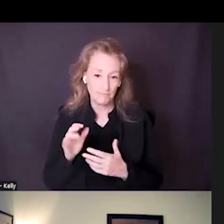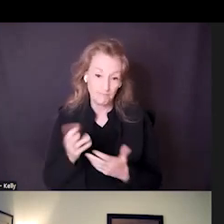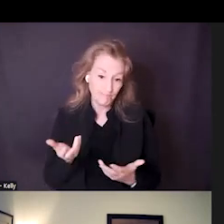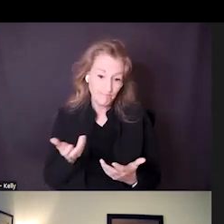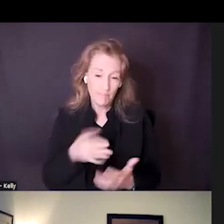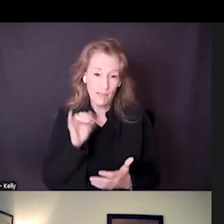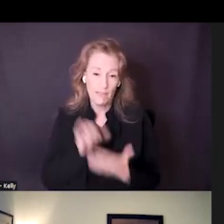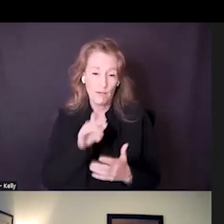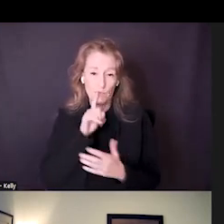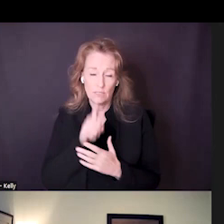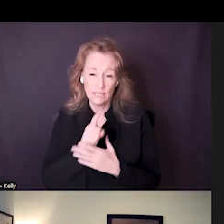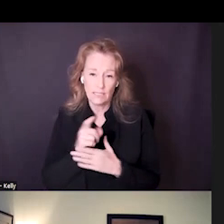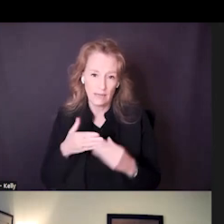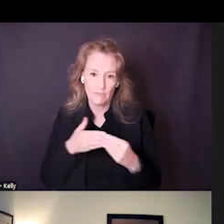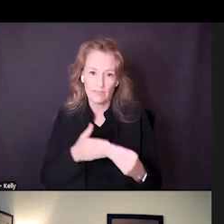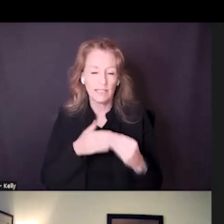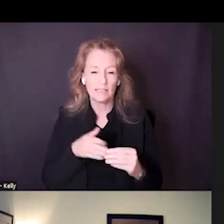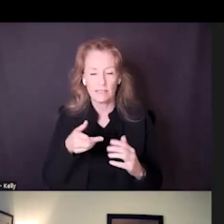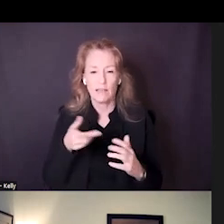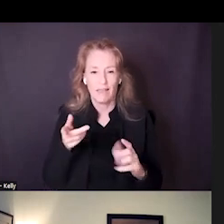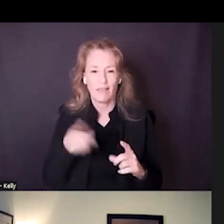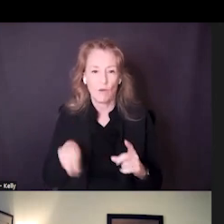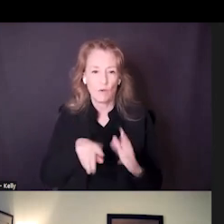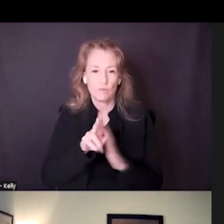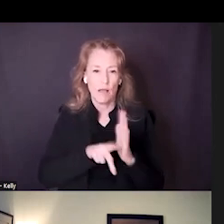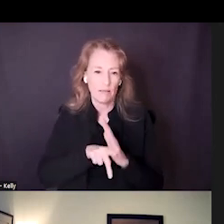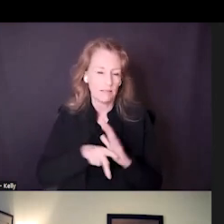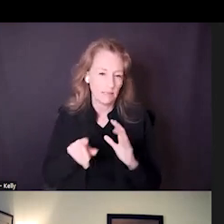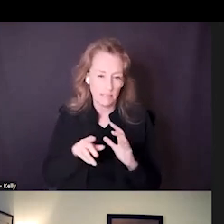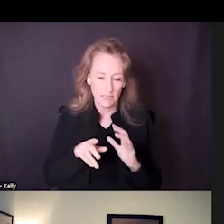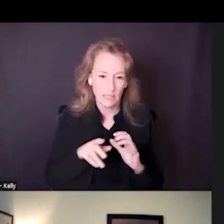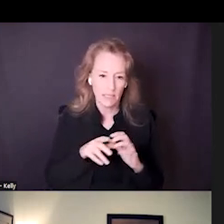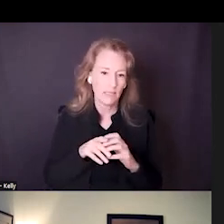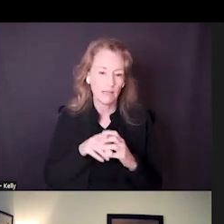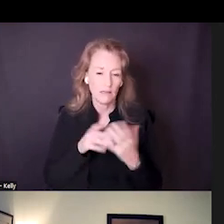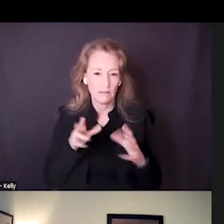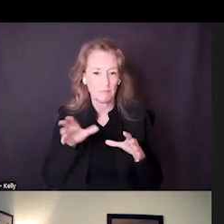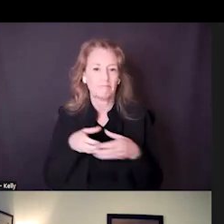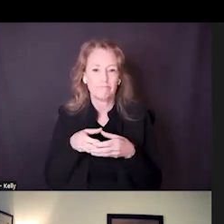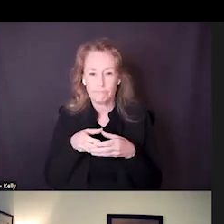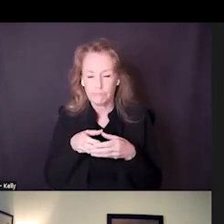THANK YOU BILLINA AND BETHANY AND ALL OF THE FOLKS INVOLVED.